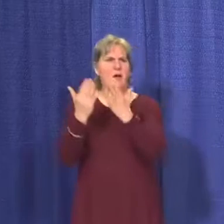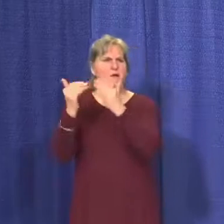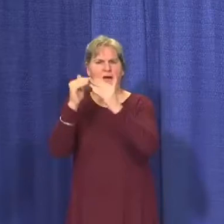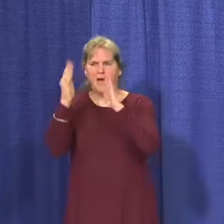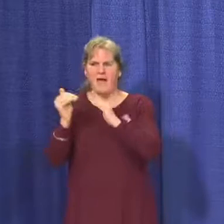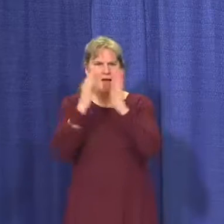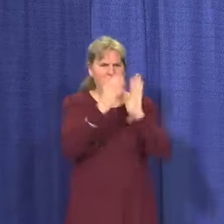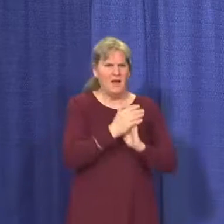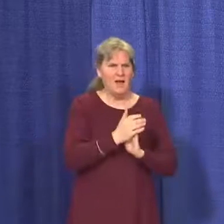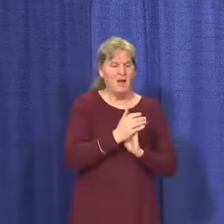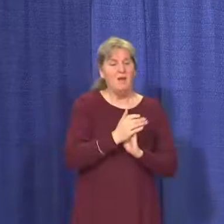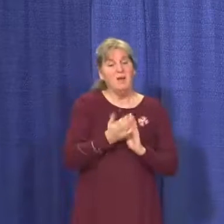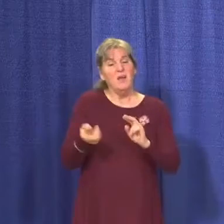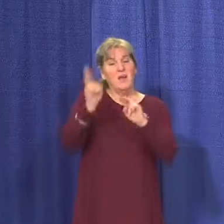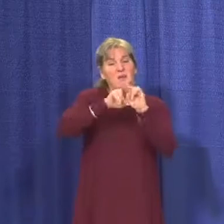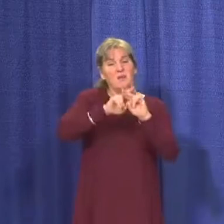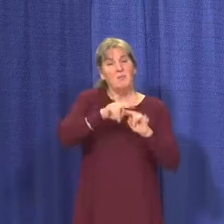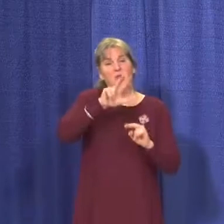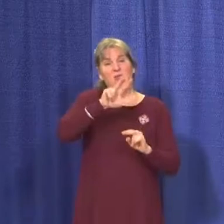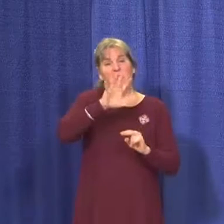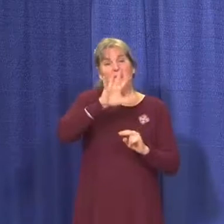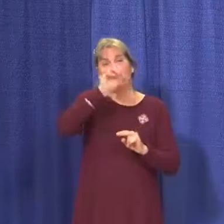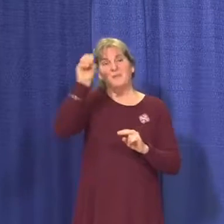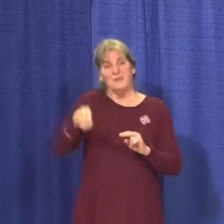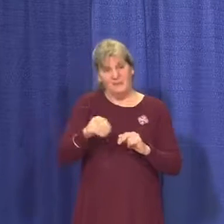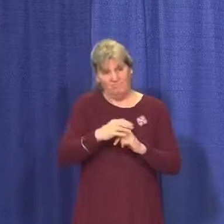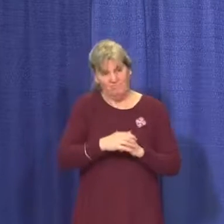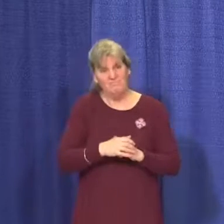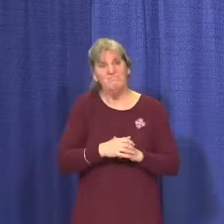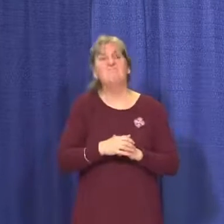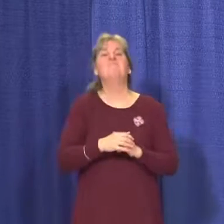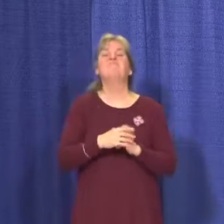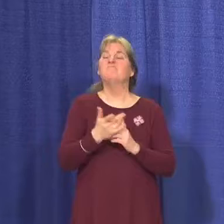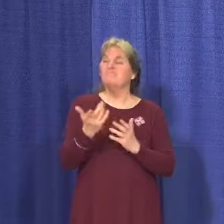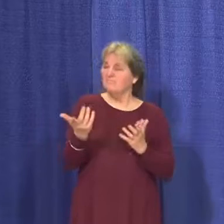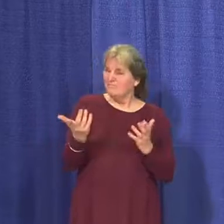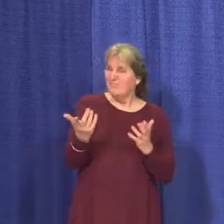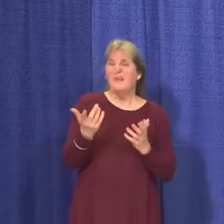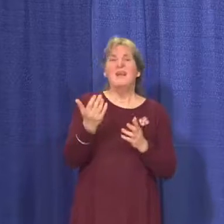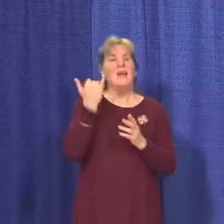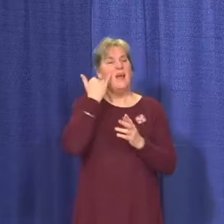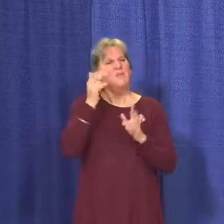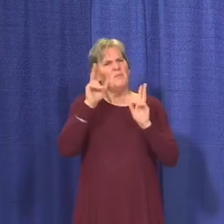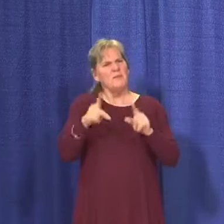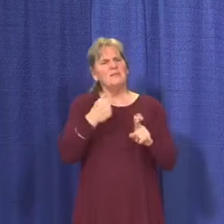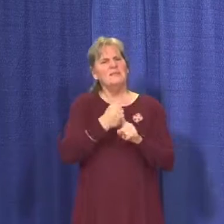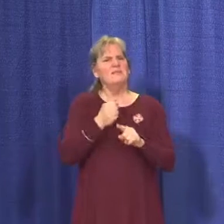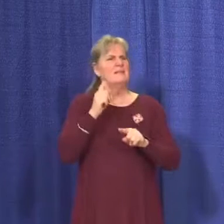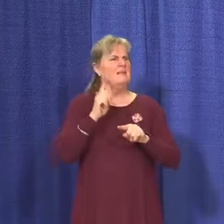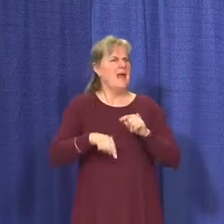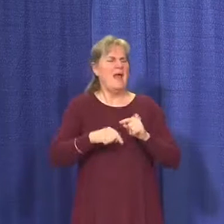stock by 35 percent. This will provide the option for Yukoners with mobility needs to